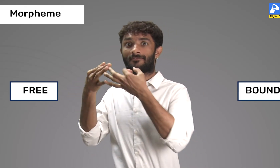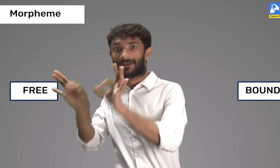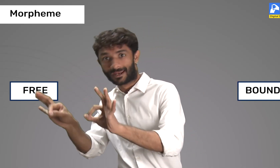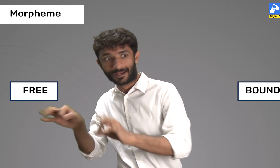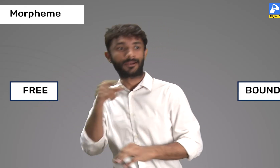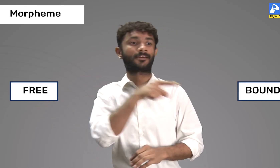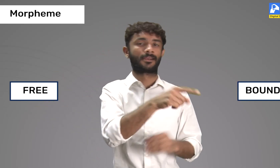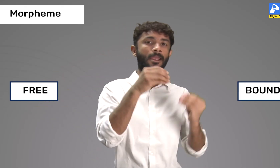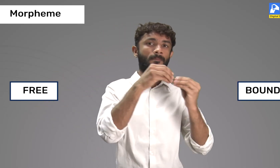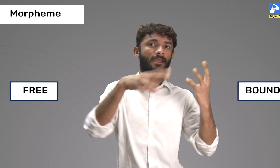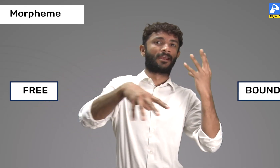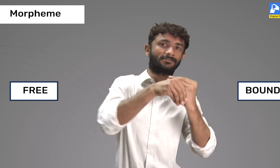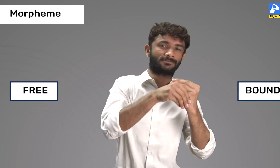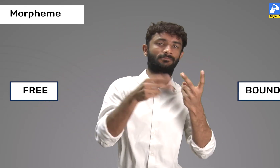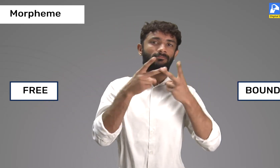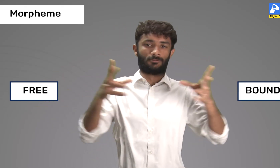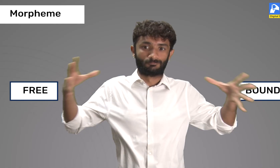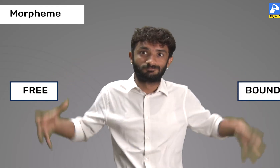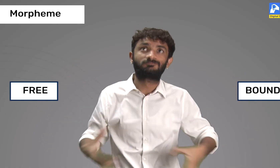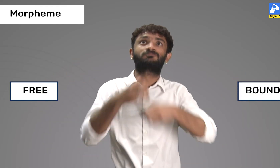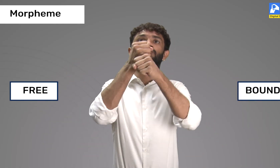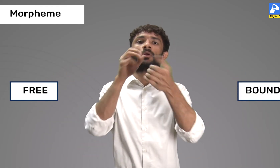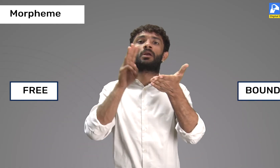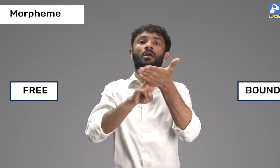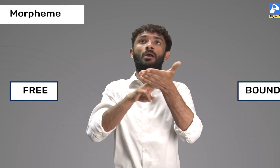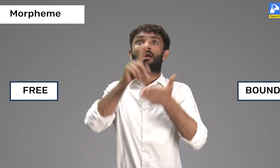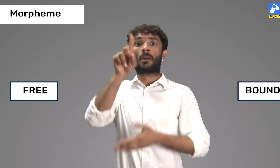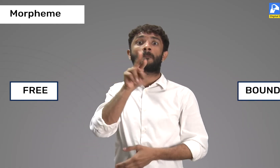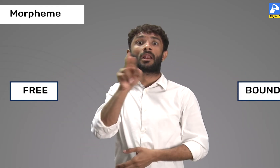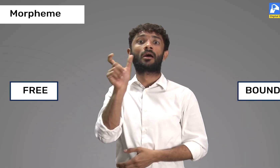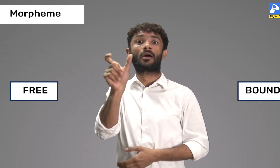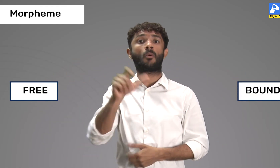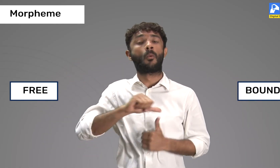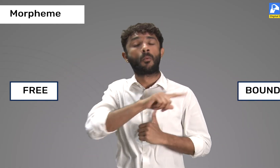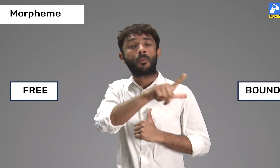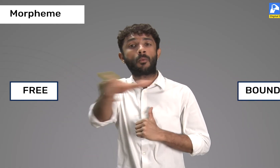Therefore, free and bound morphemes are a part of morphemes that have meaning.